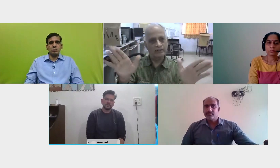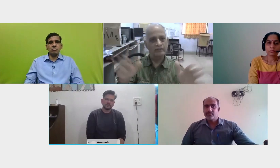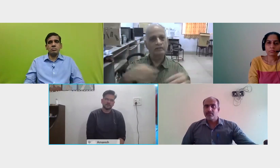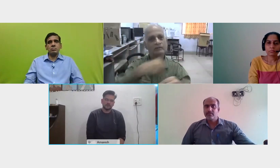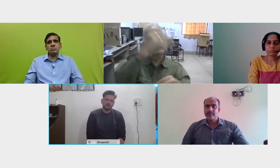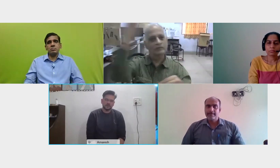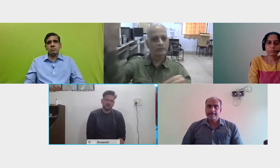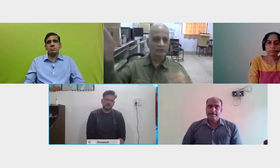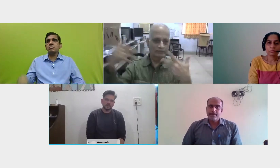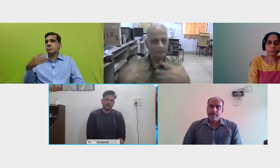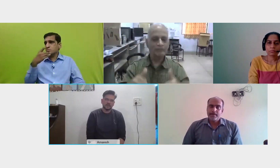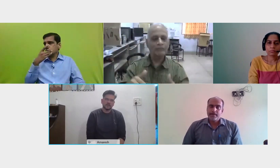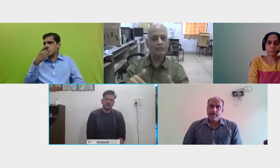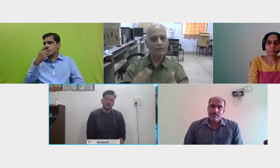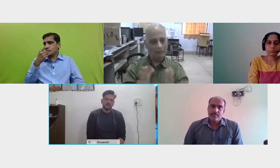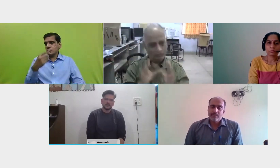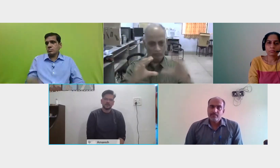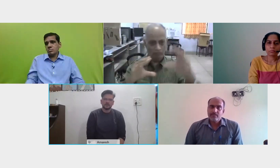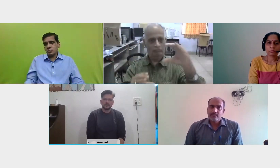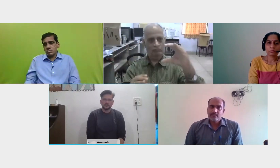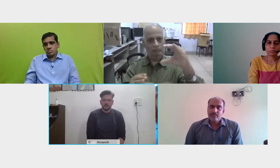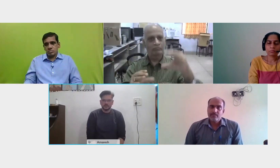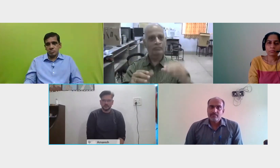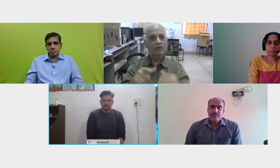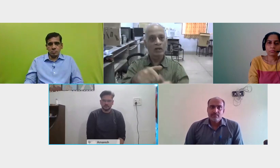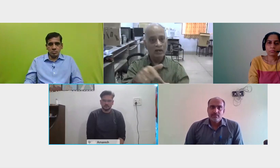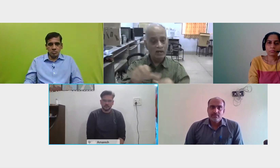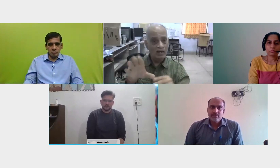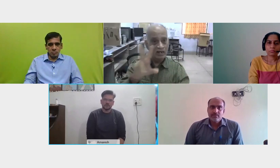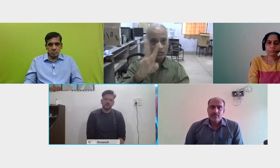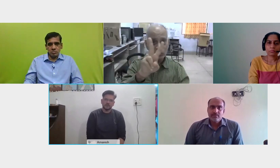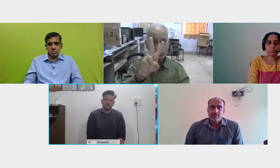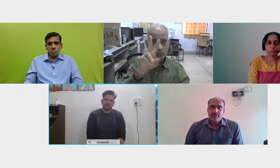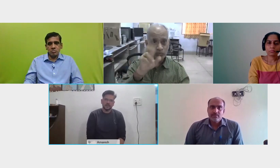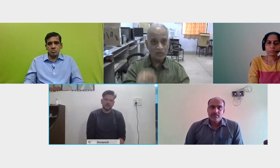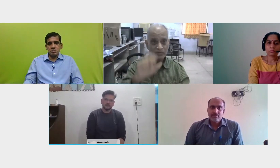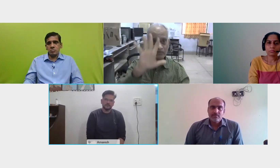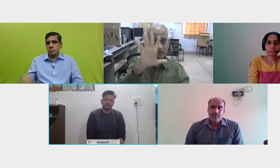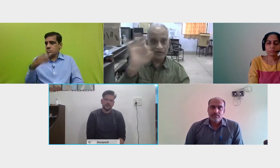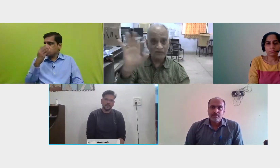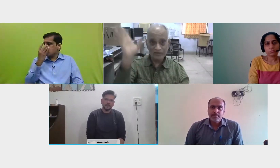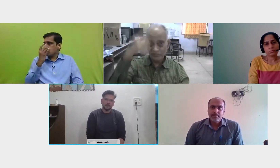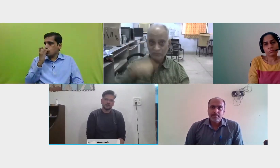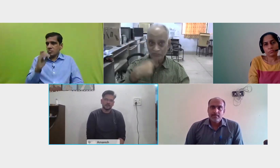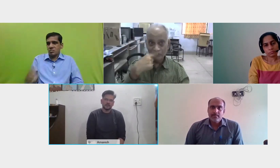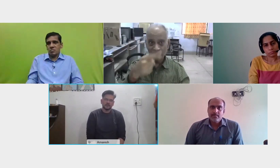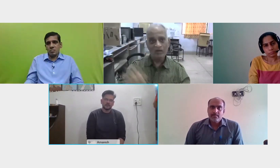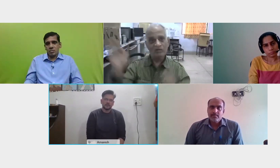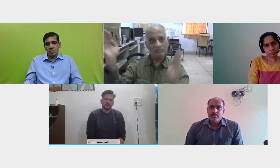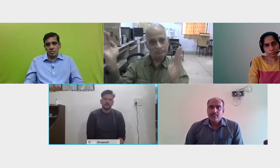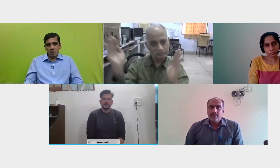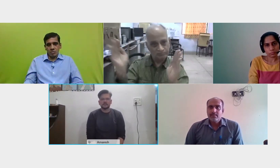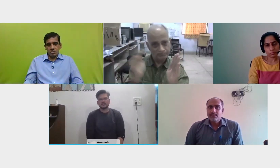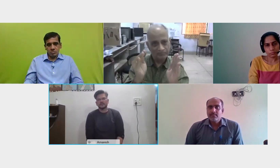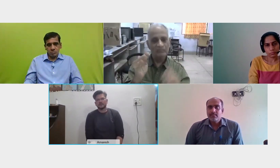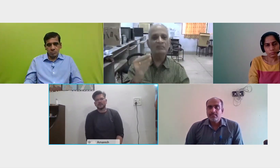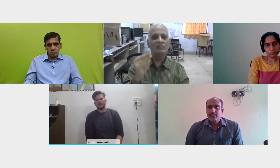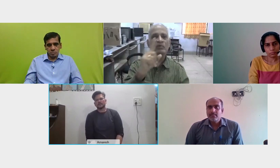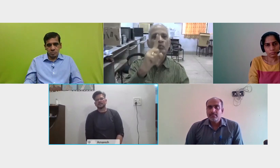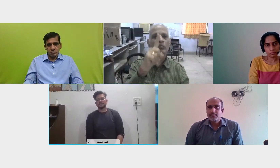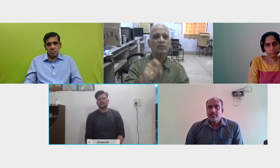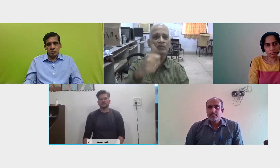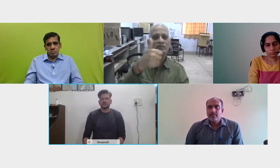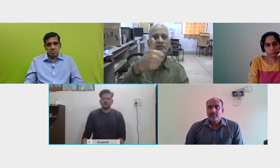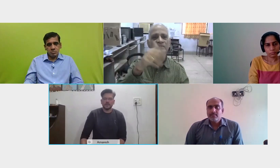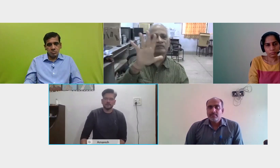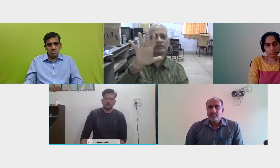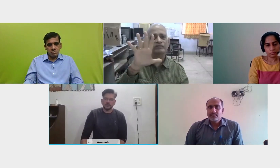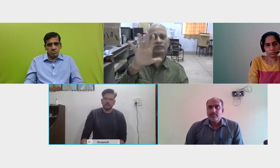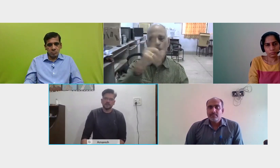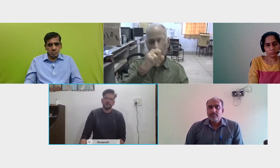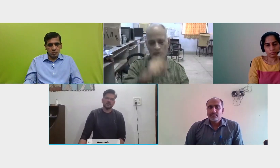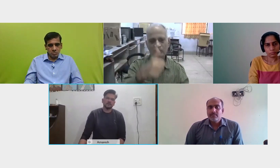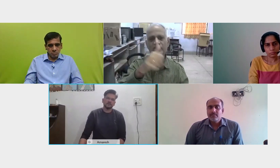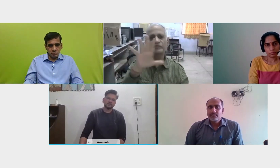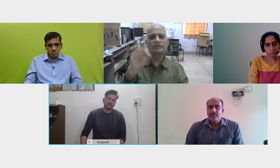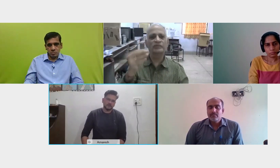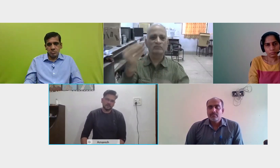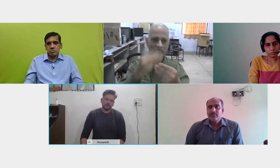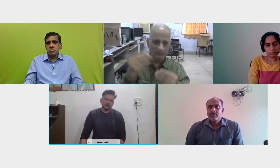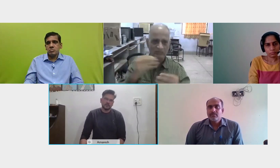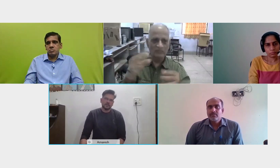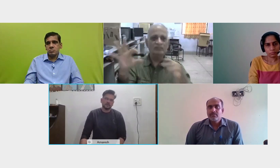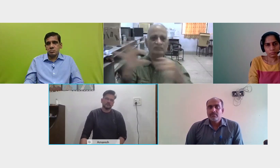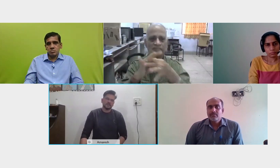last edition time. But as I said we have a list of 2500 words but we were able to document